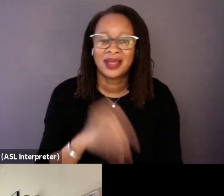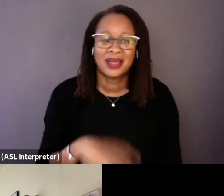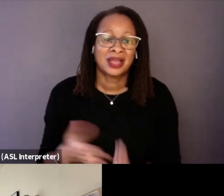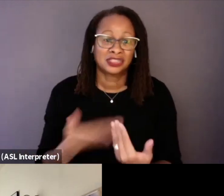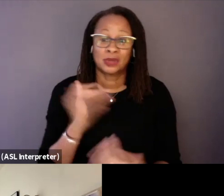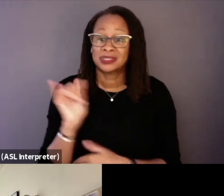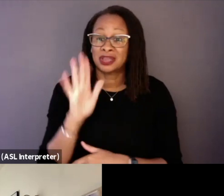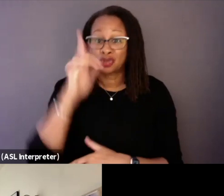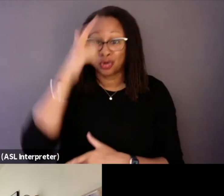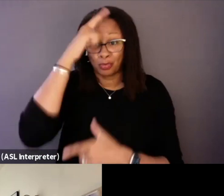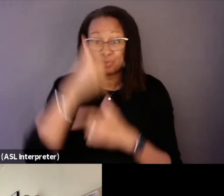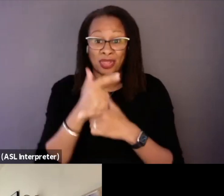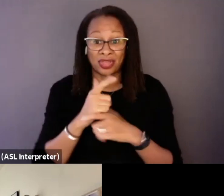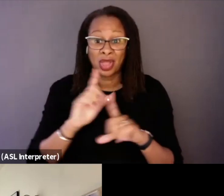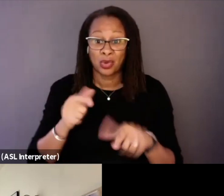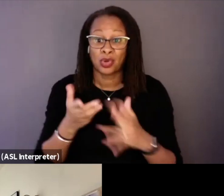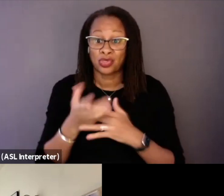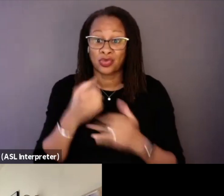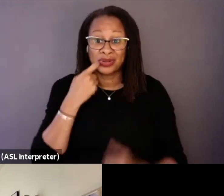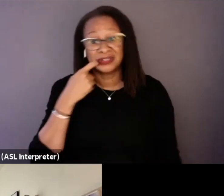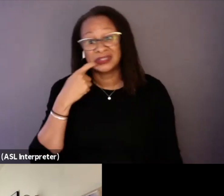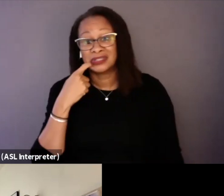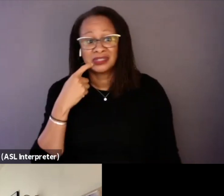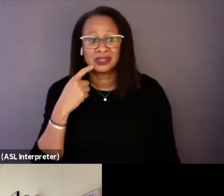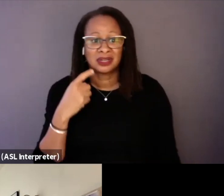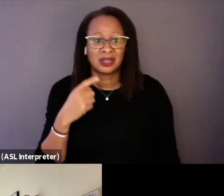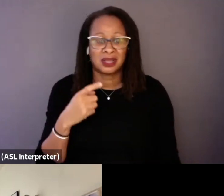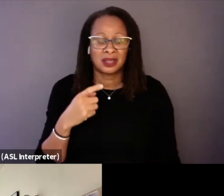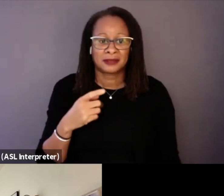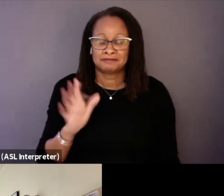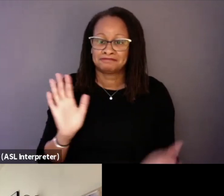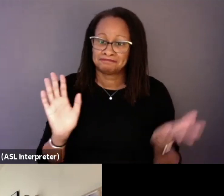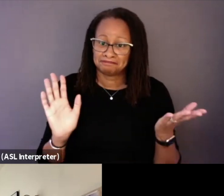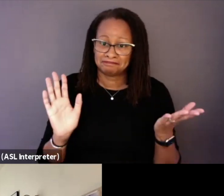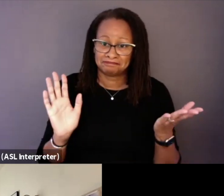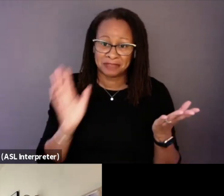is going through an addiction, you can bash him,